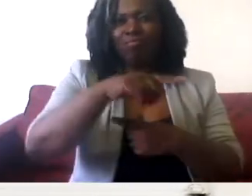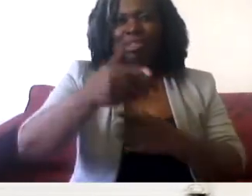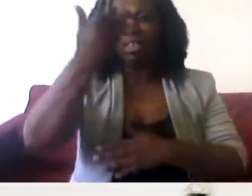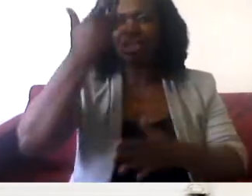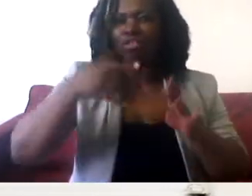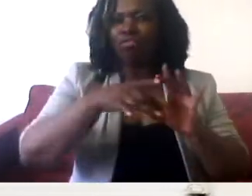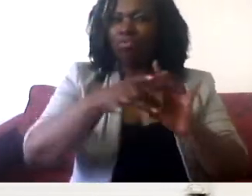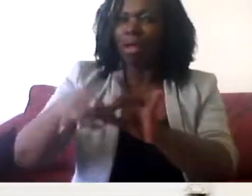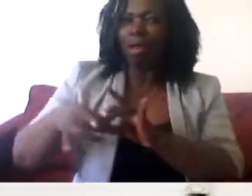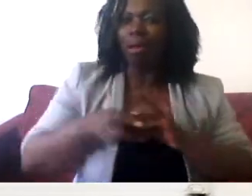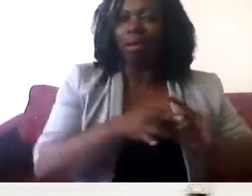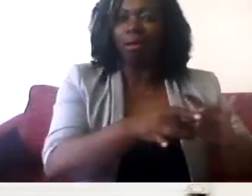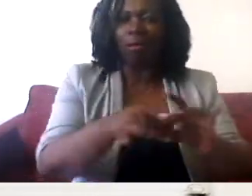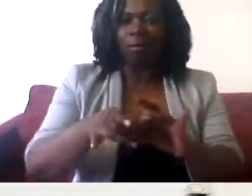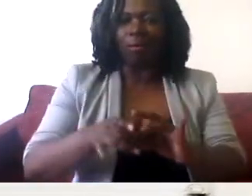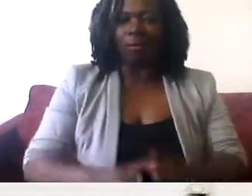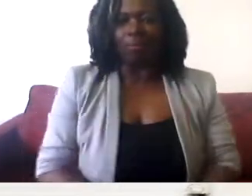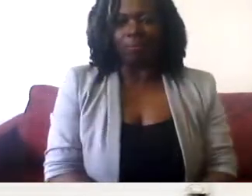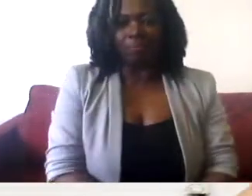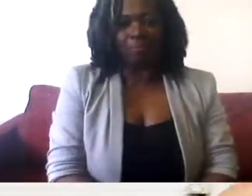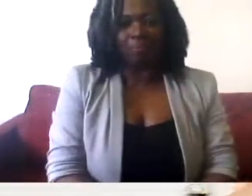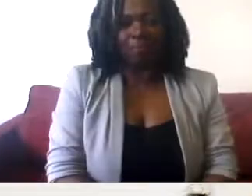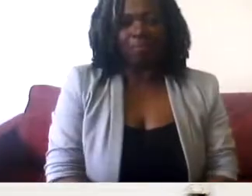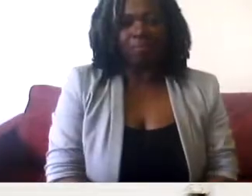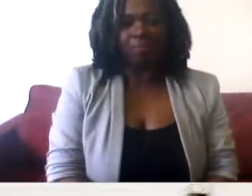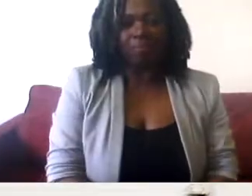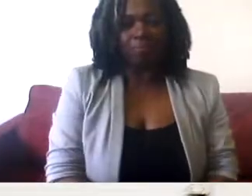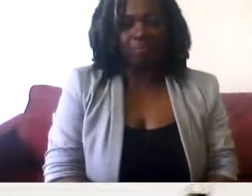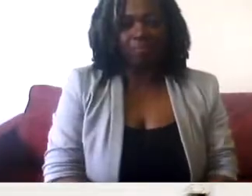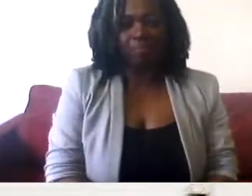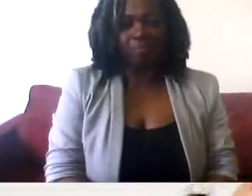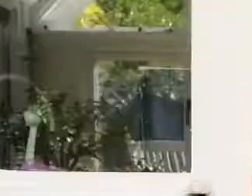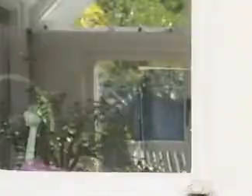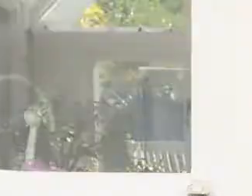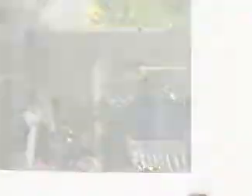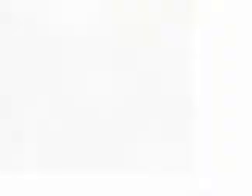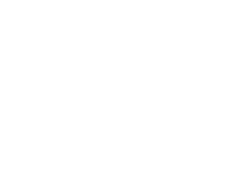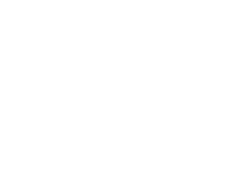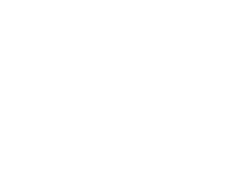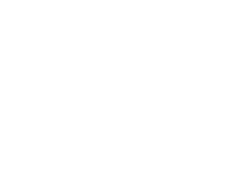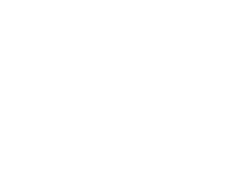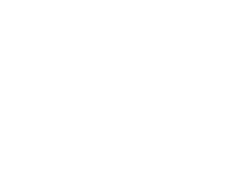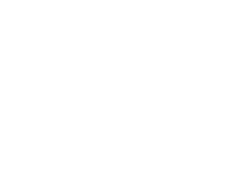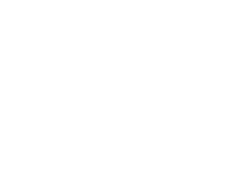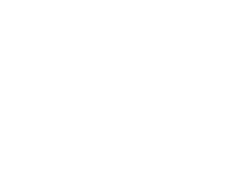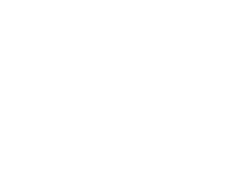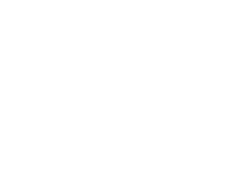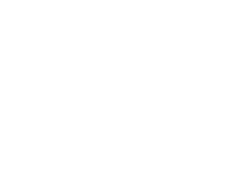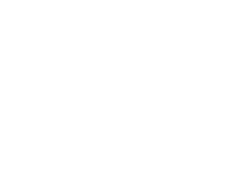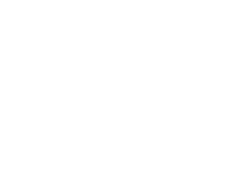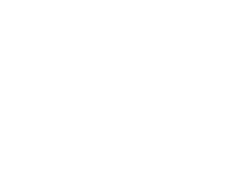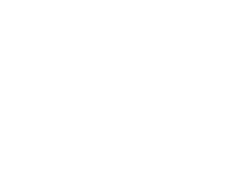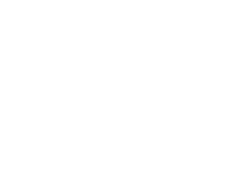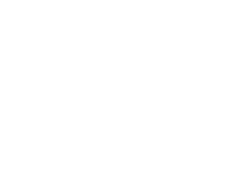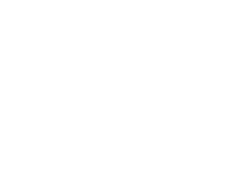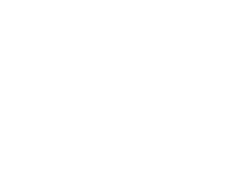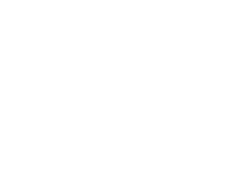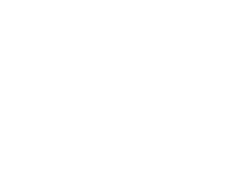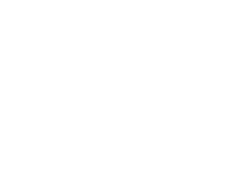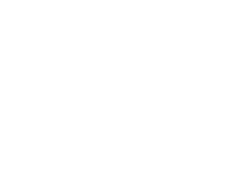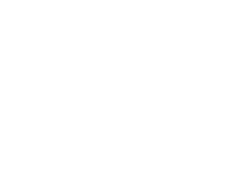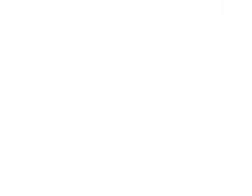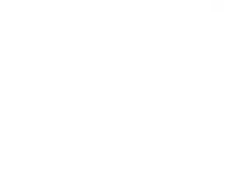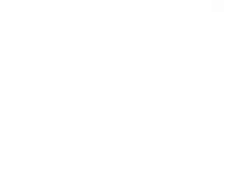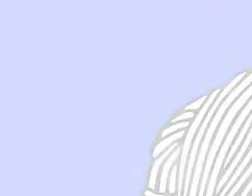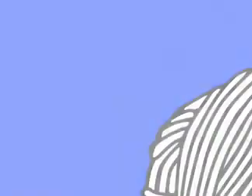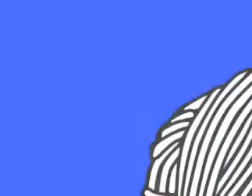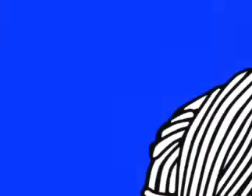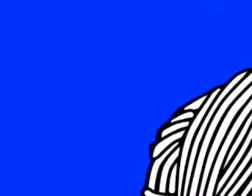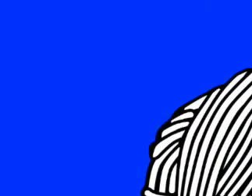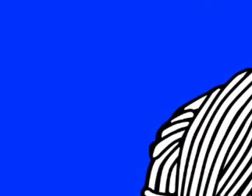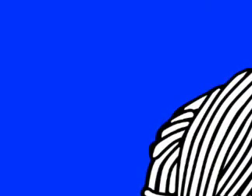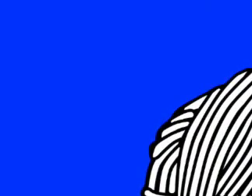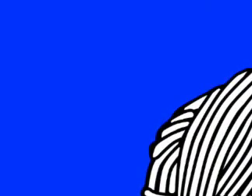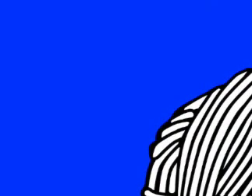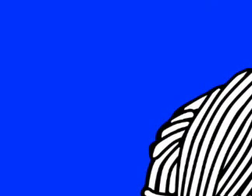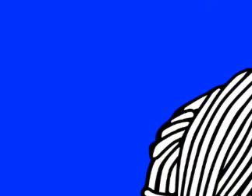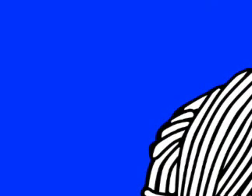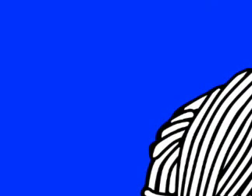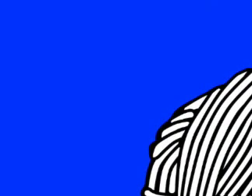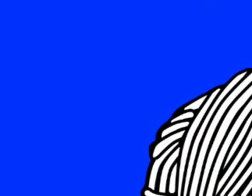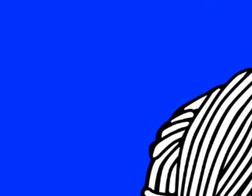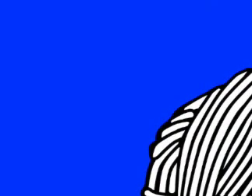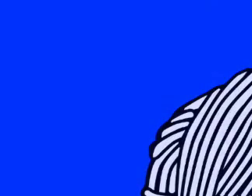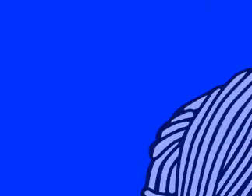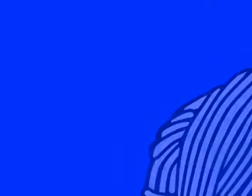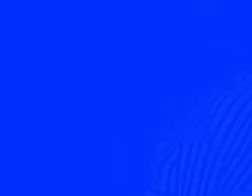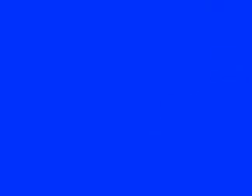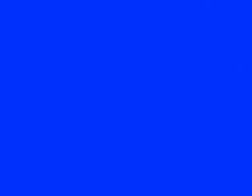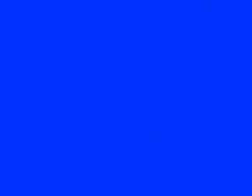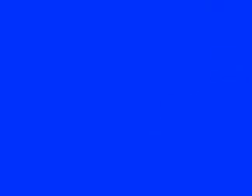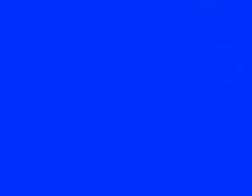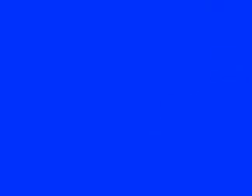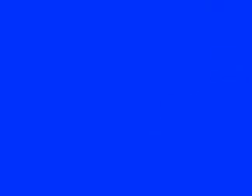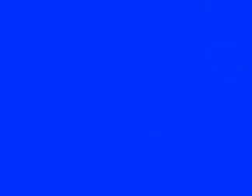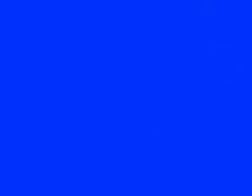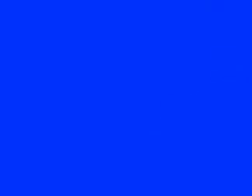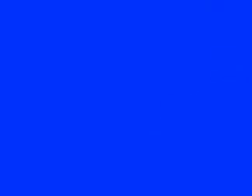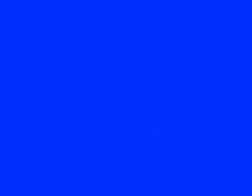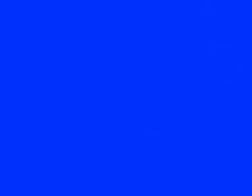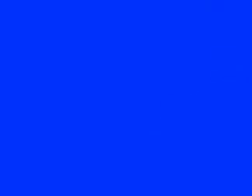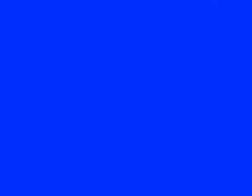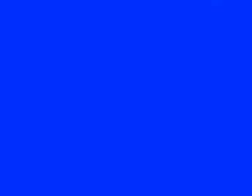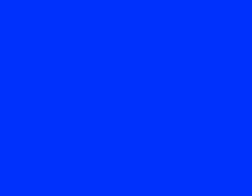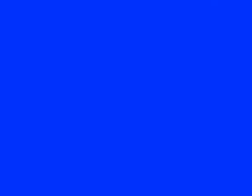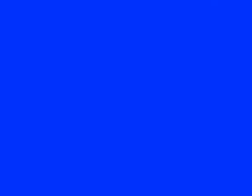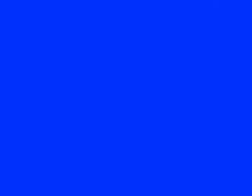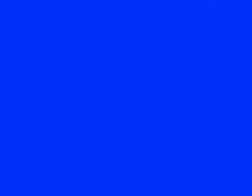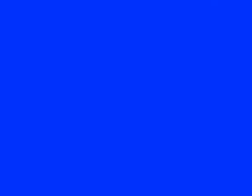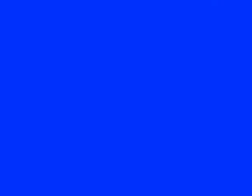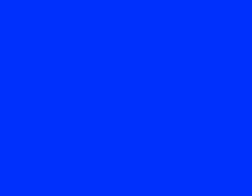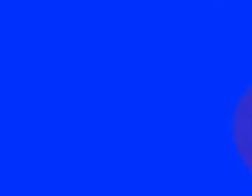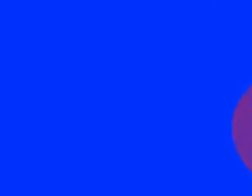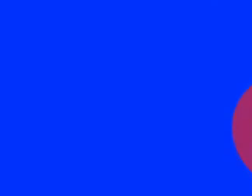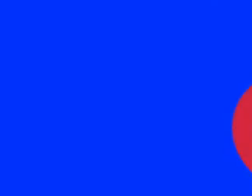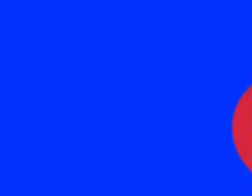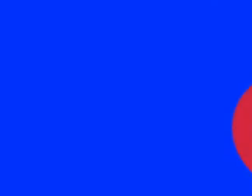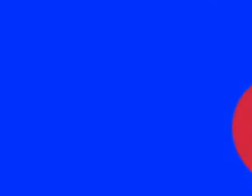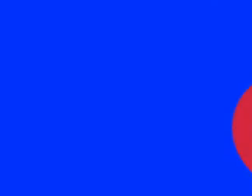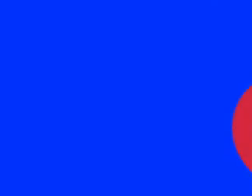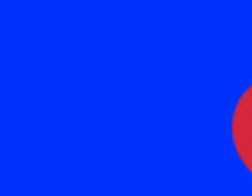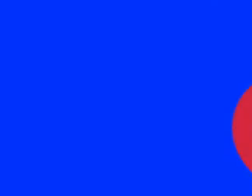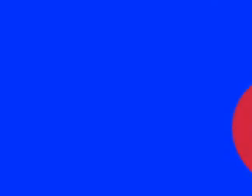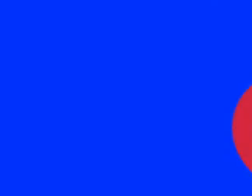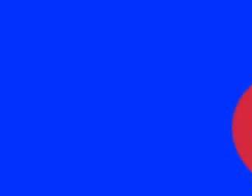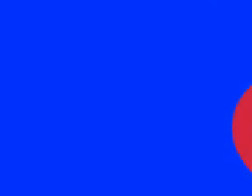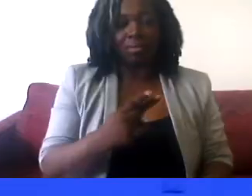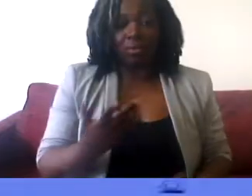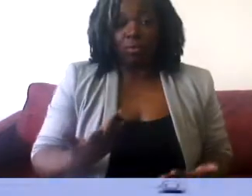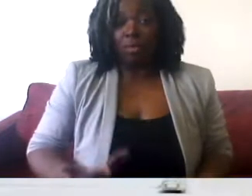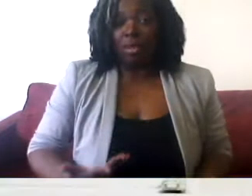with many other countries.